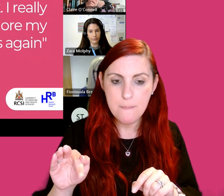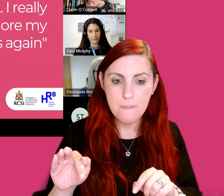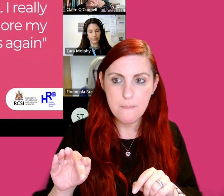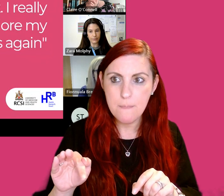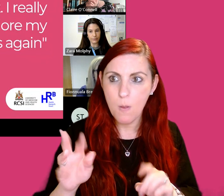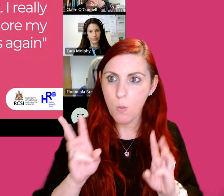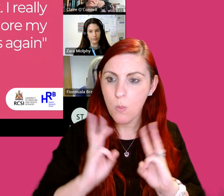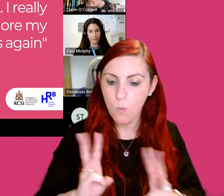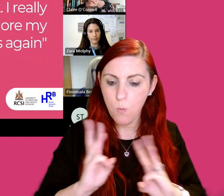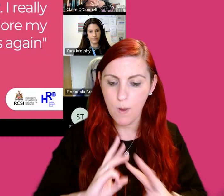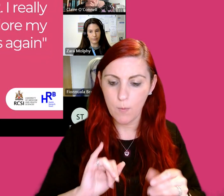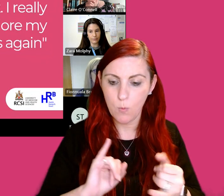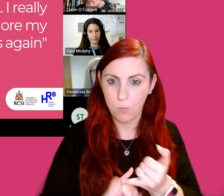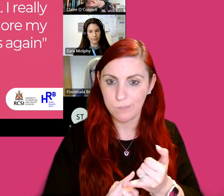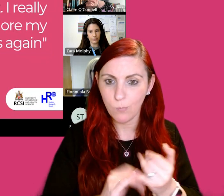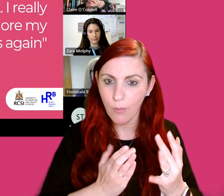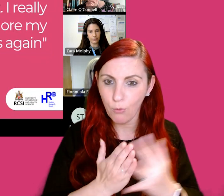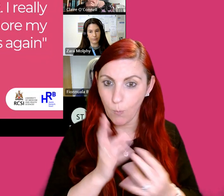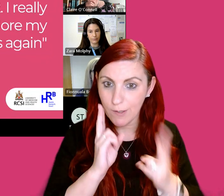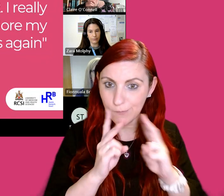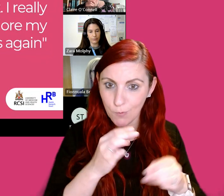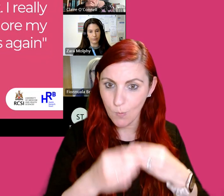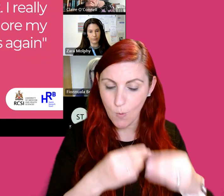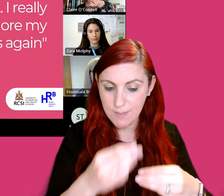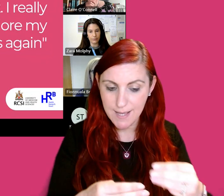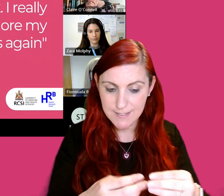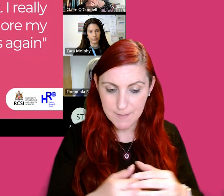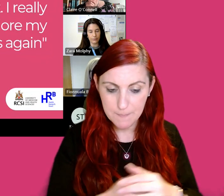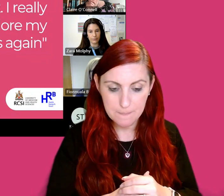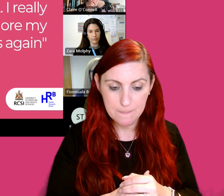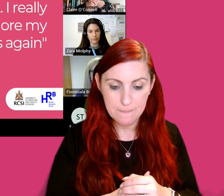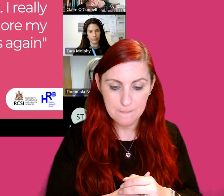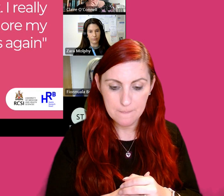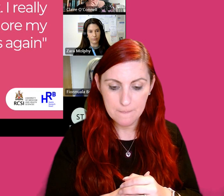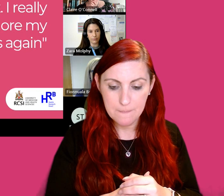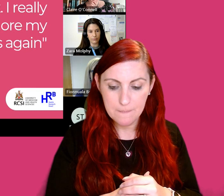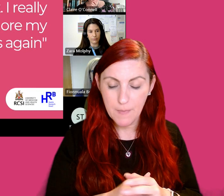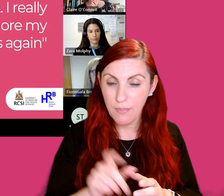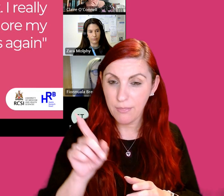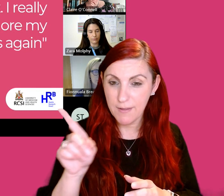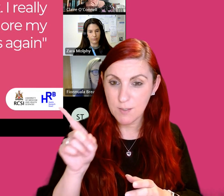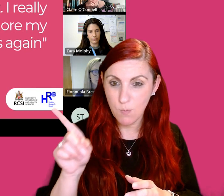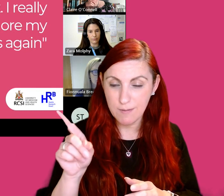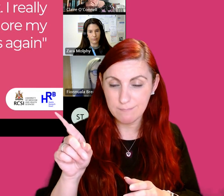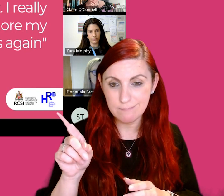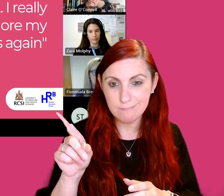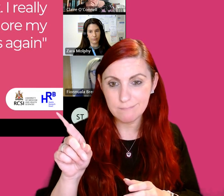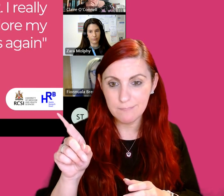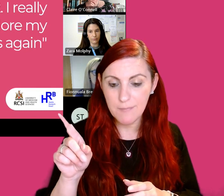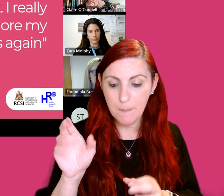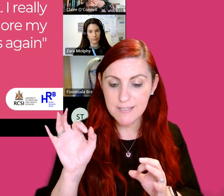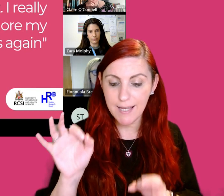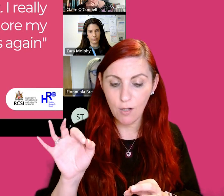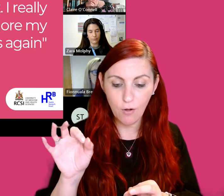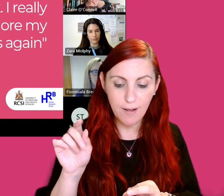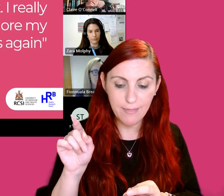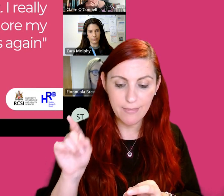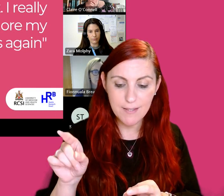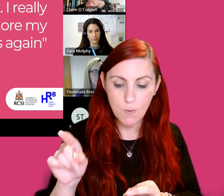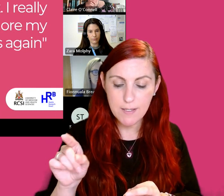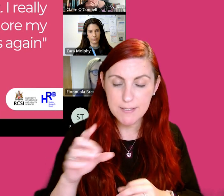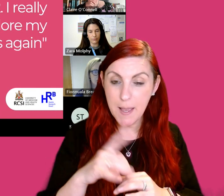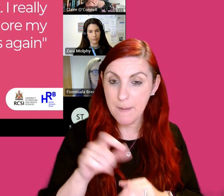who were interviewed uh this one in particular is very dear because this is a patient with the